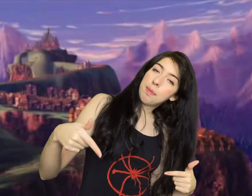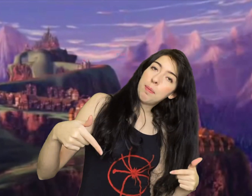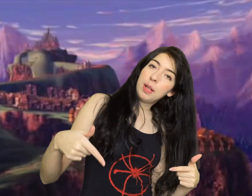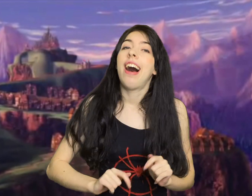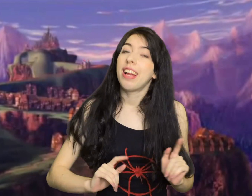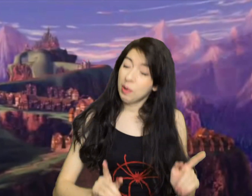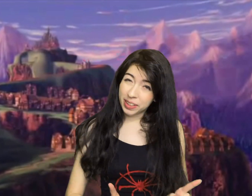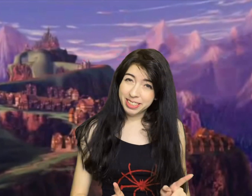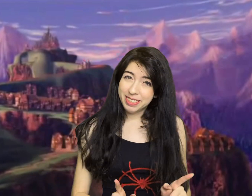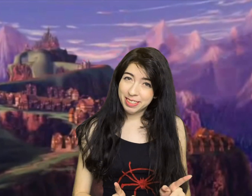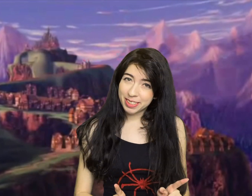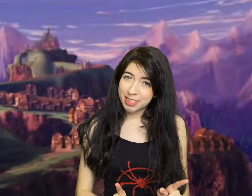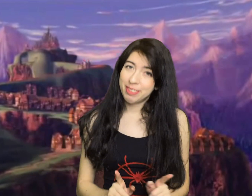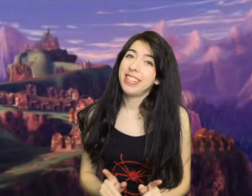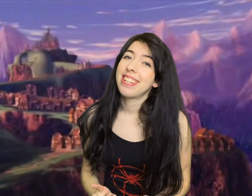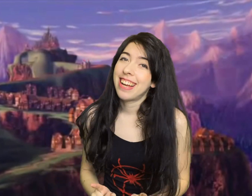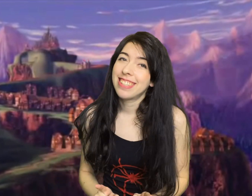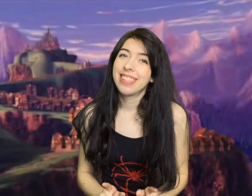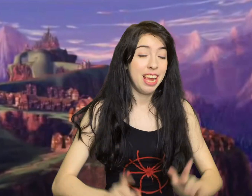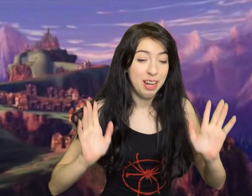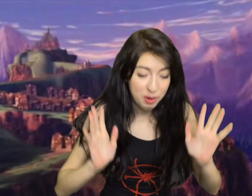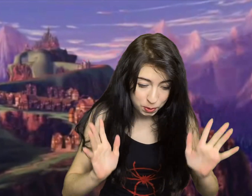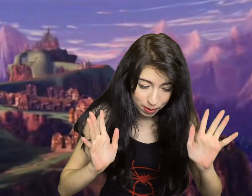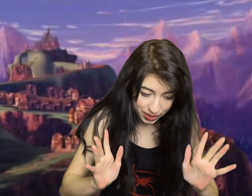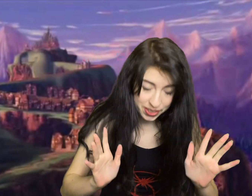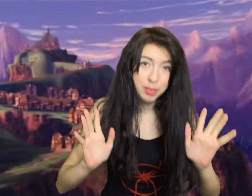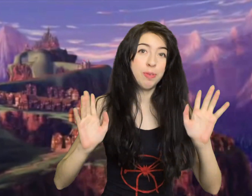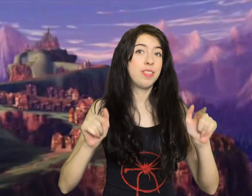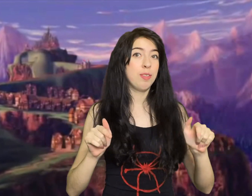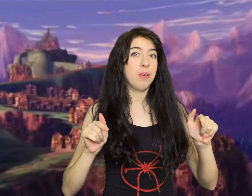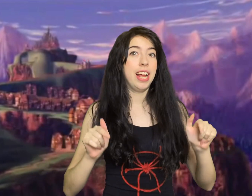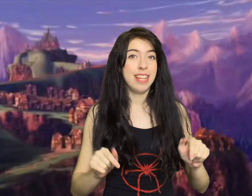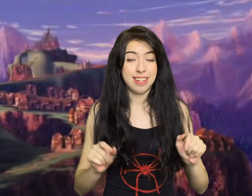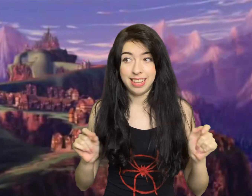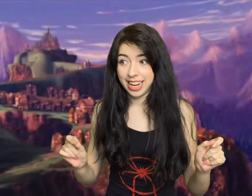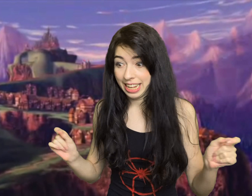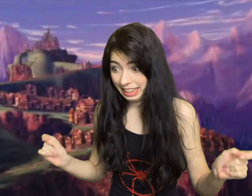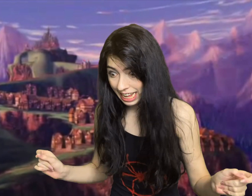below i only do tutorials when you guys ask and oh my goodness was this one asked like a lot